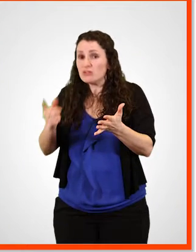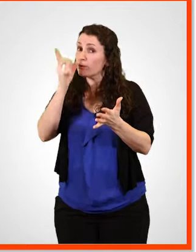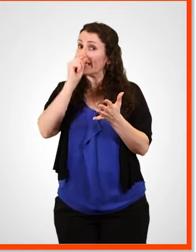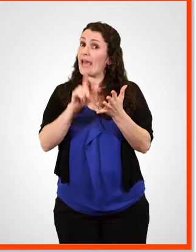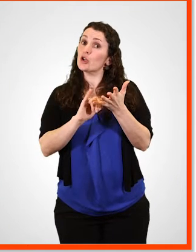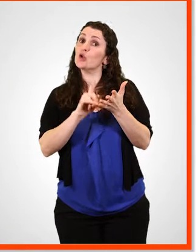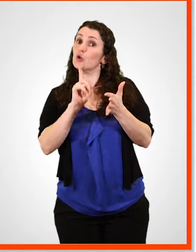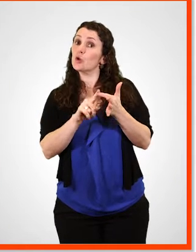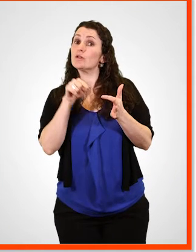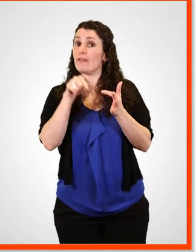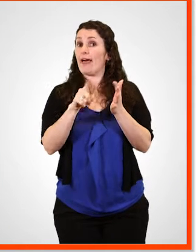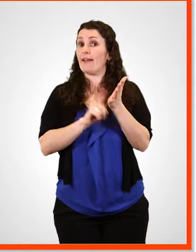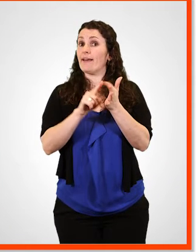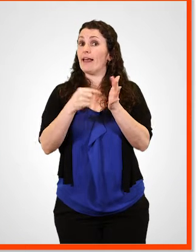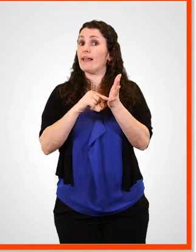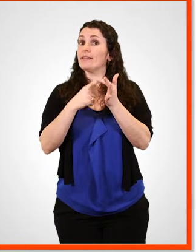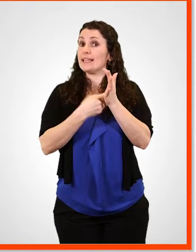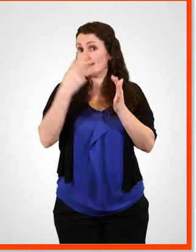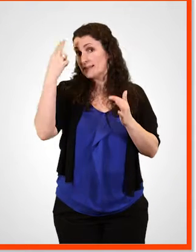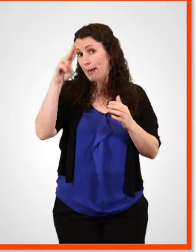The alphabetic principle, again this is that understanding